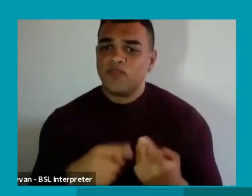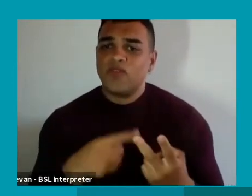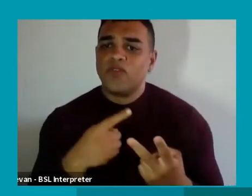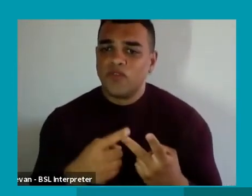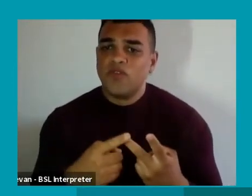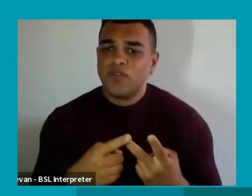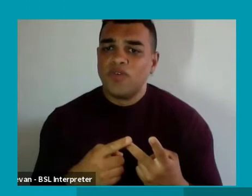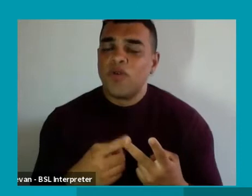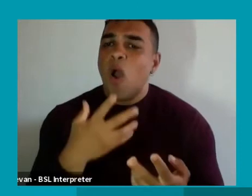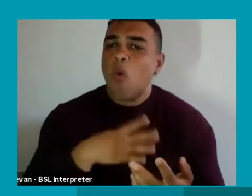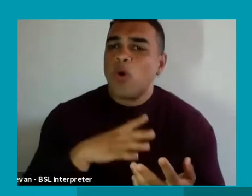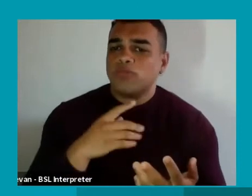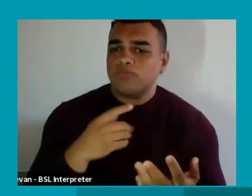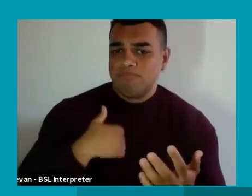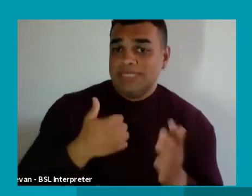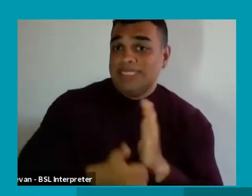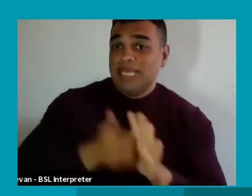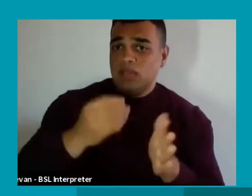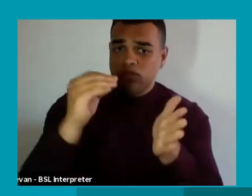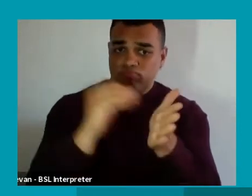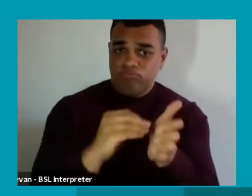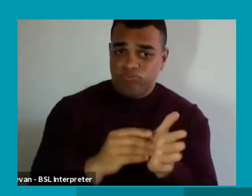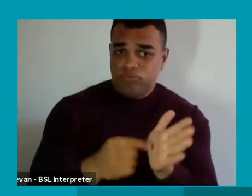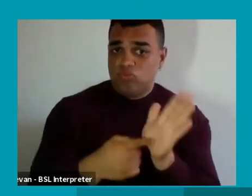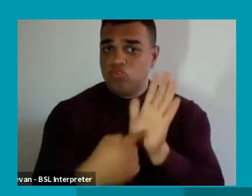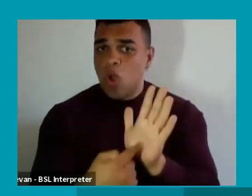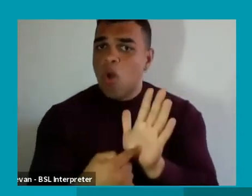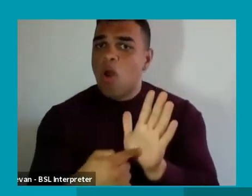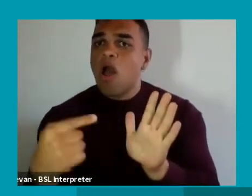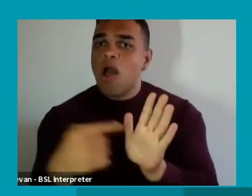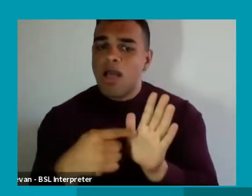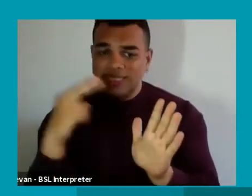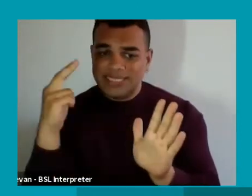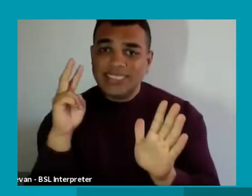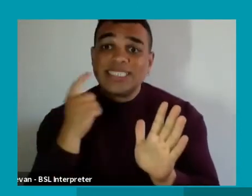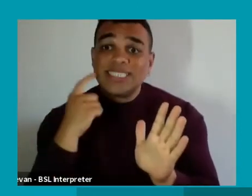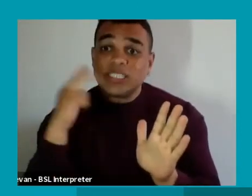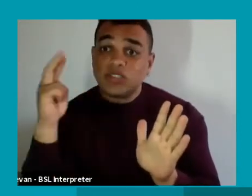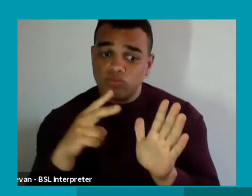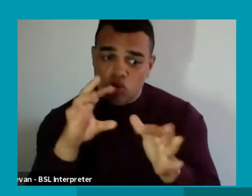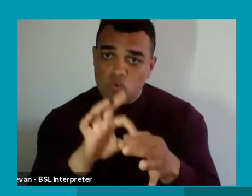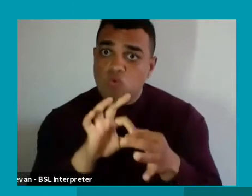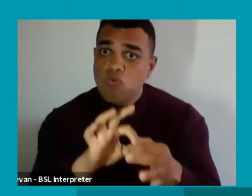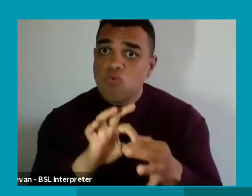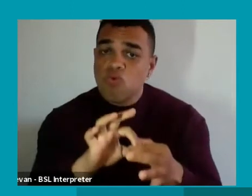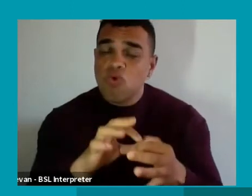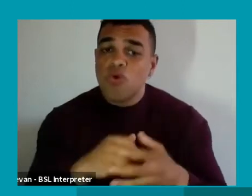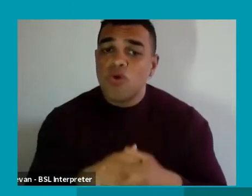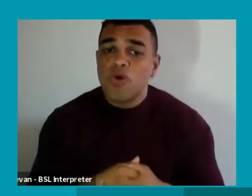so here's just an example of three different types of CV format, so the first one is a chronological CV.